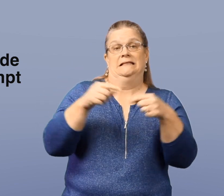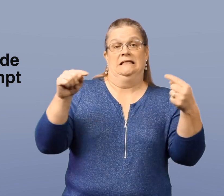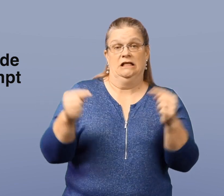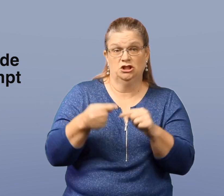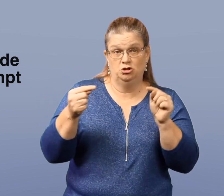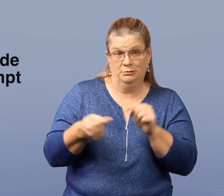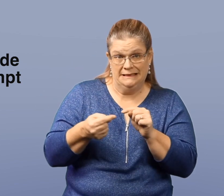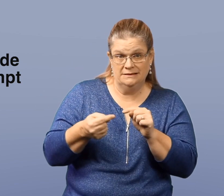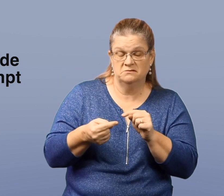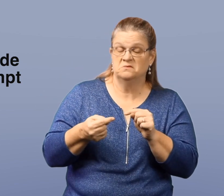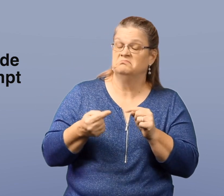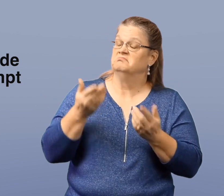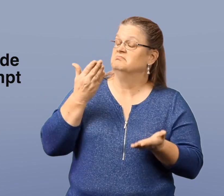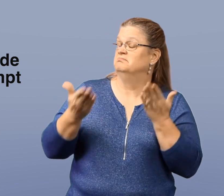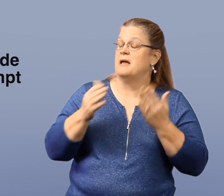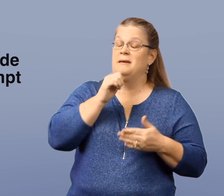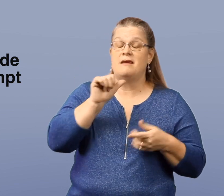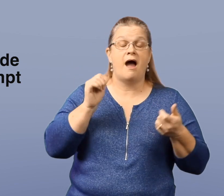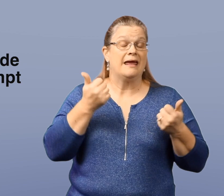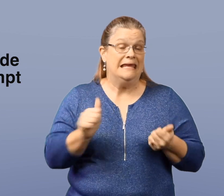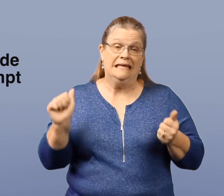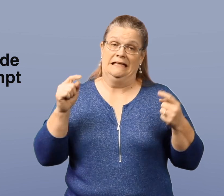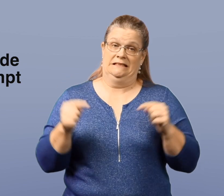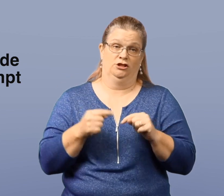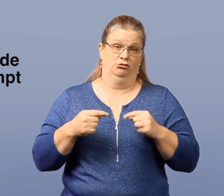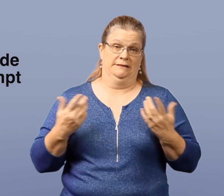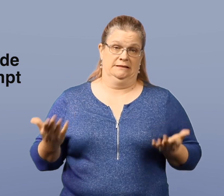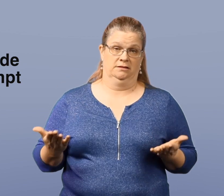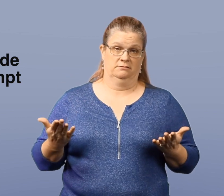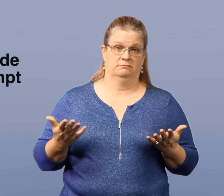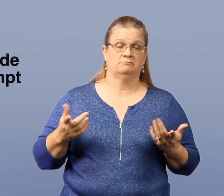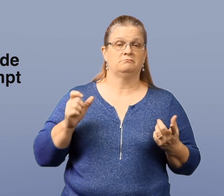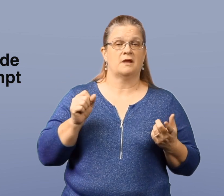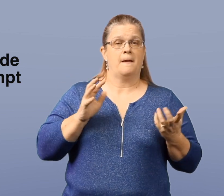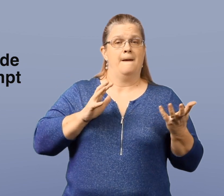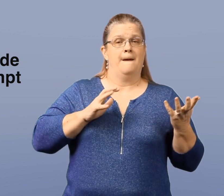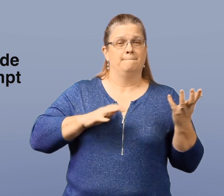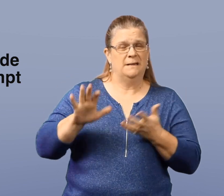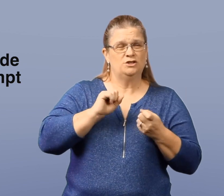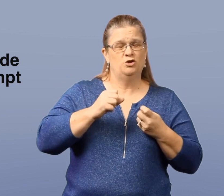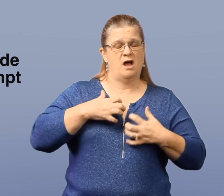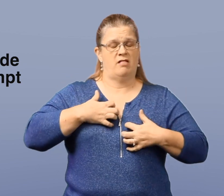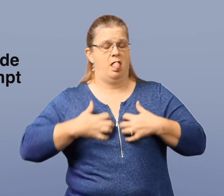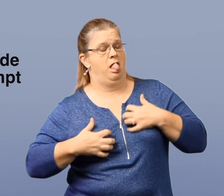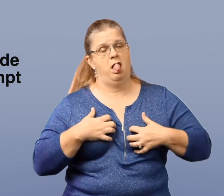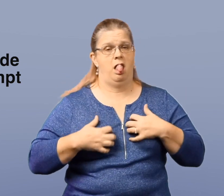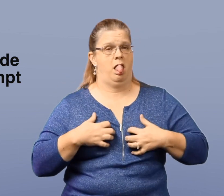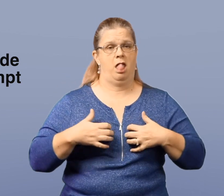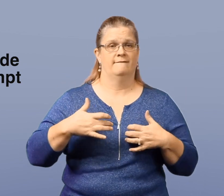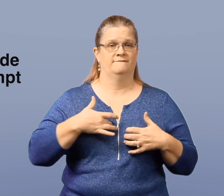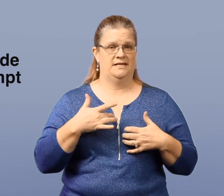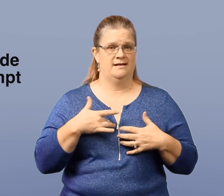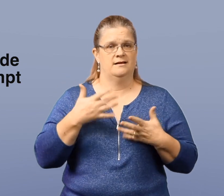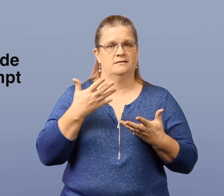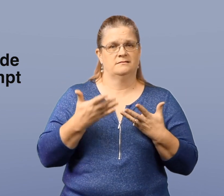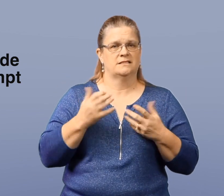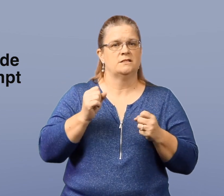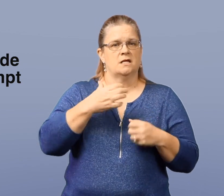A suicide attempt may result in death, injuries, or no injuries, a mixture of ambivalent feelings